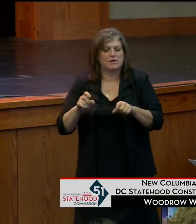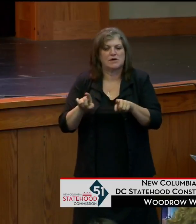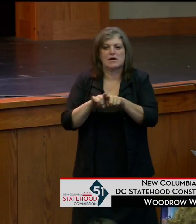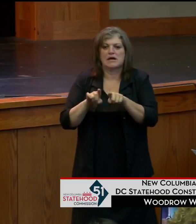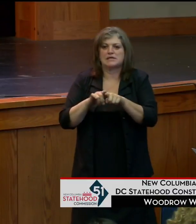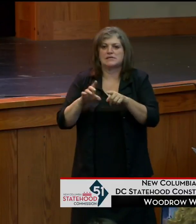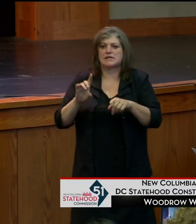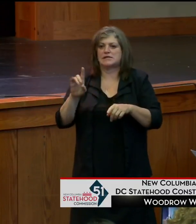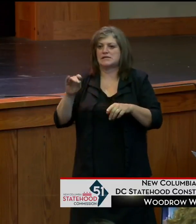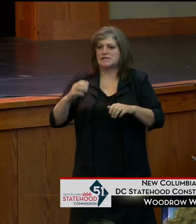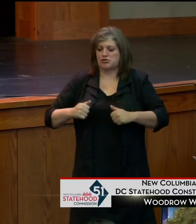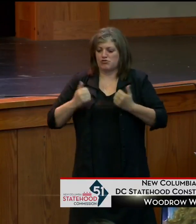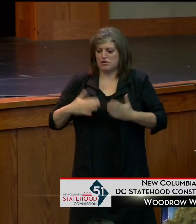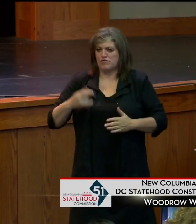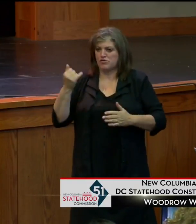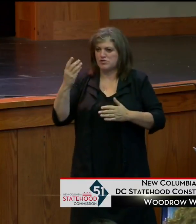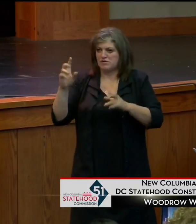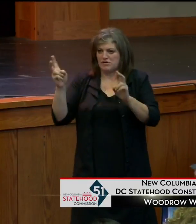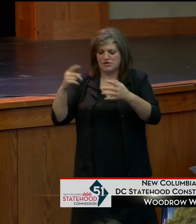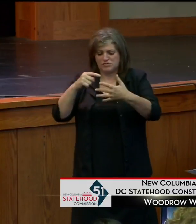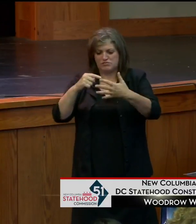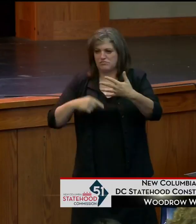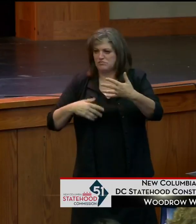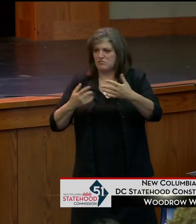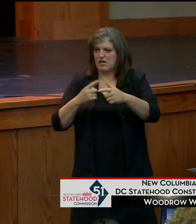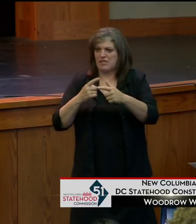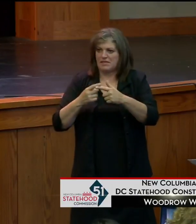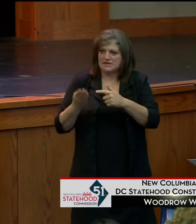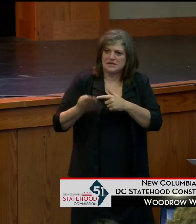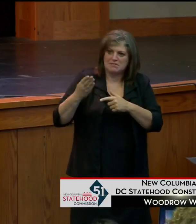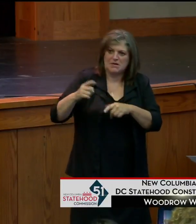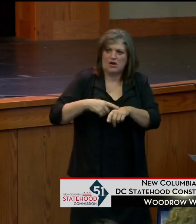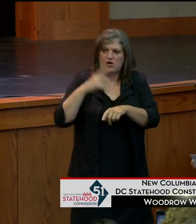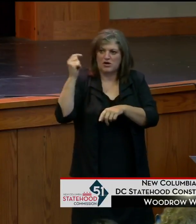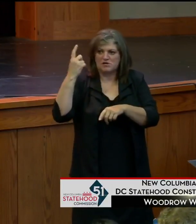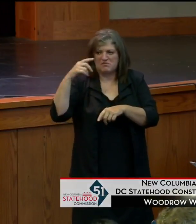DISTRICT RESIDENT ON A COUPLE OF ISSUES AND MAY SUBMIT LONGER TESTIMONY ON OTHERS.